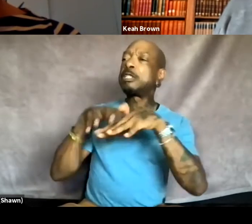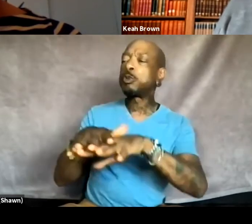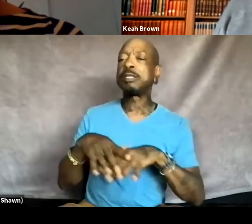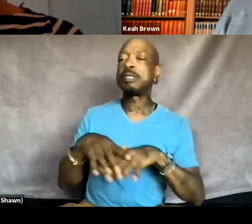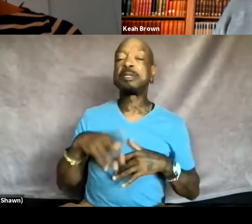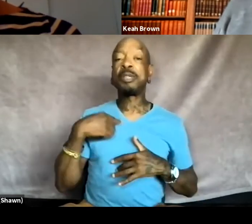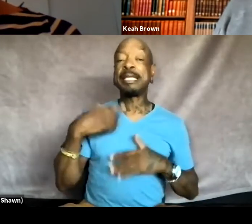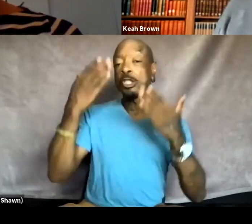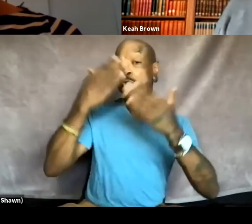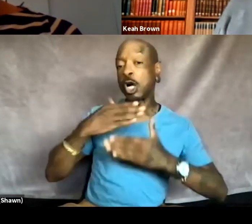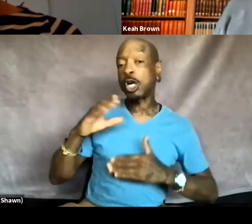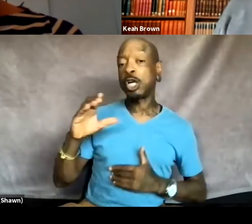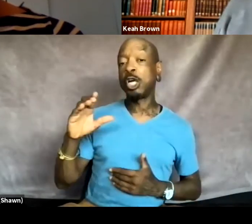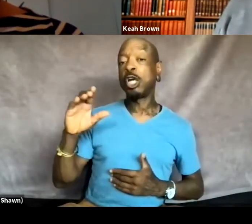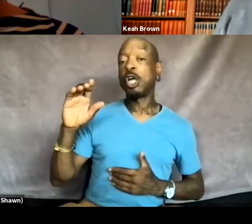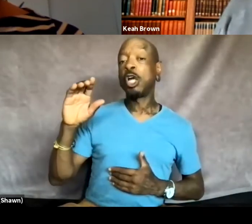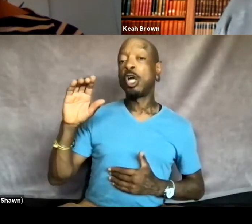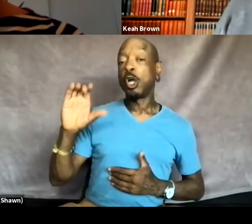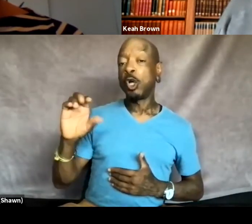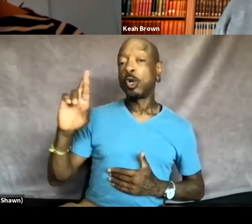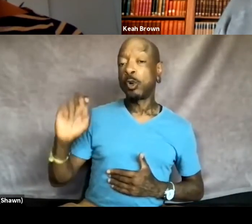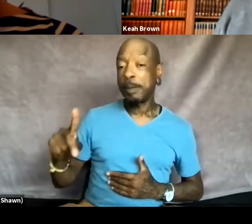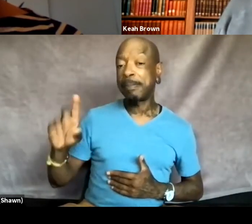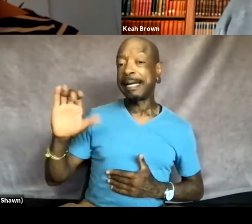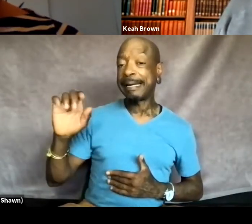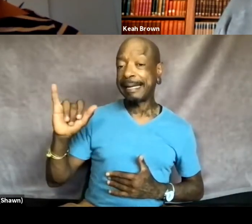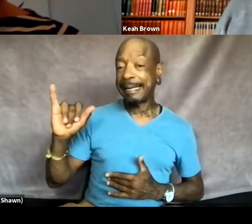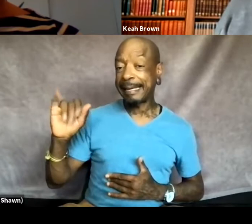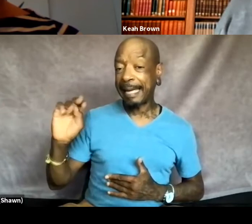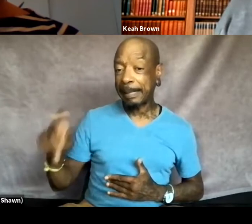Nicole Redding (she/her): aims to show us that, but as a disabled woman myself CP her